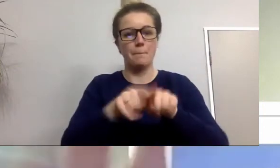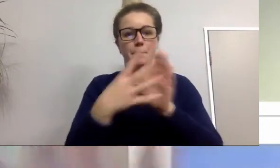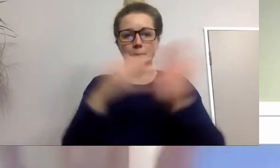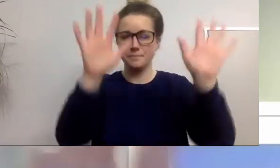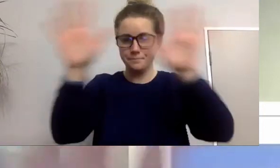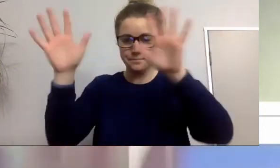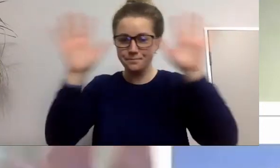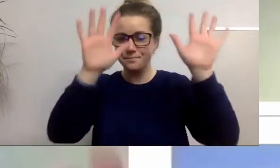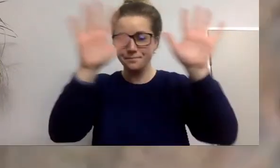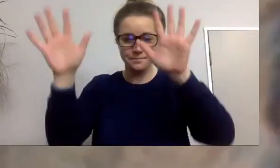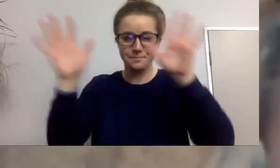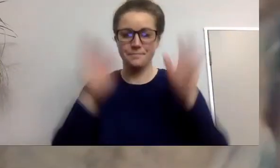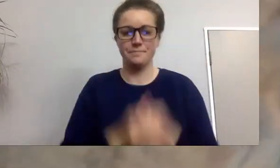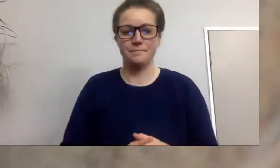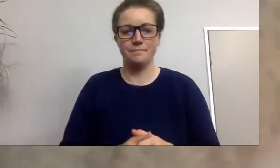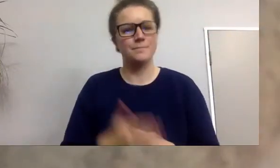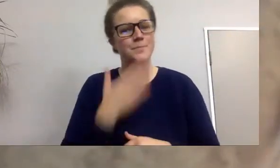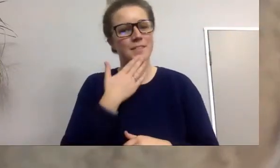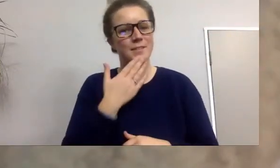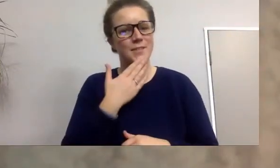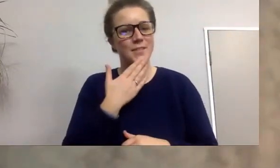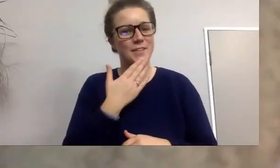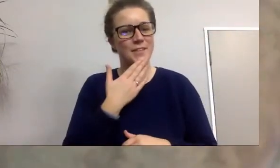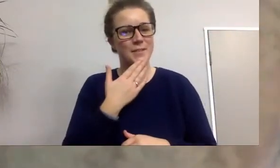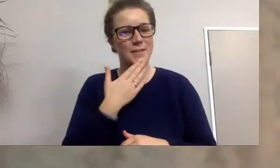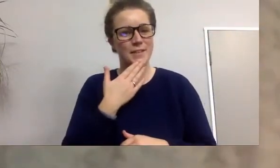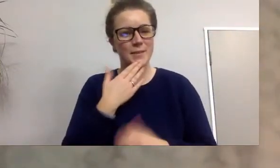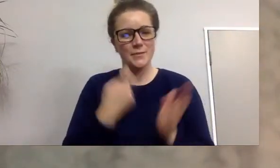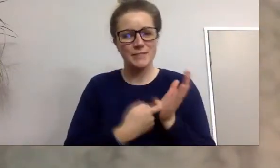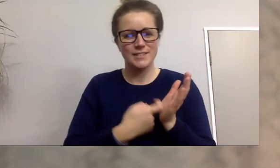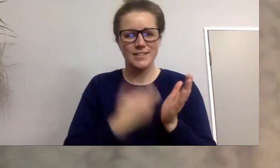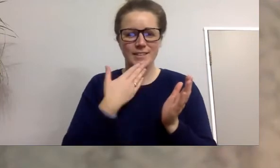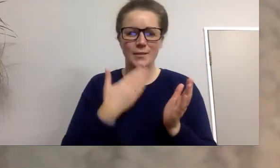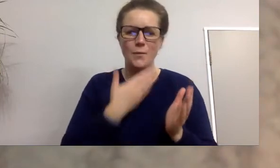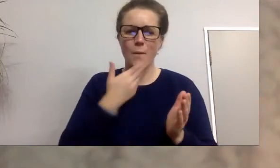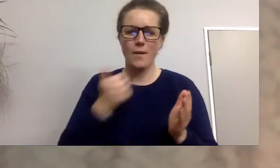Pascale Parenteau: thank you very much Richard for this very kind introduction